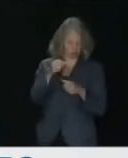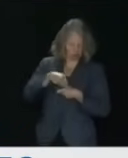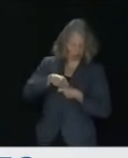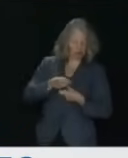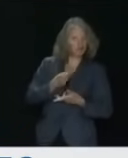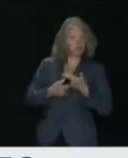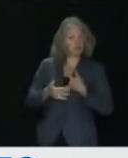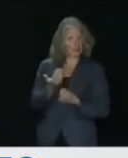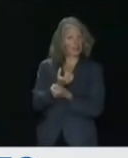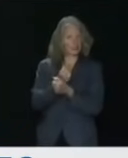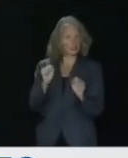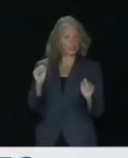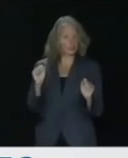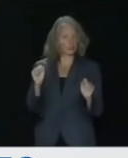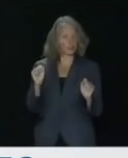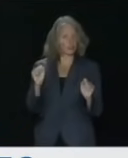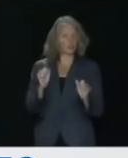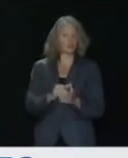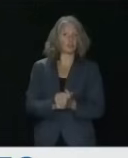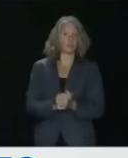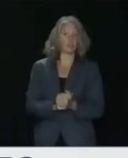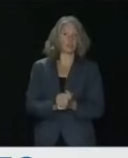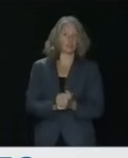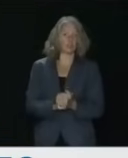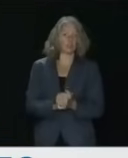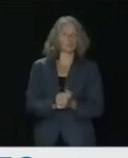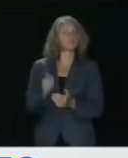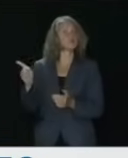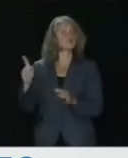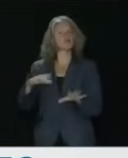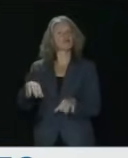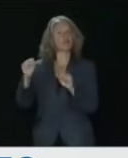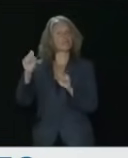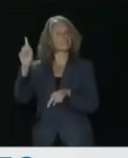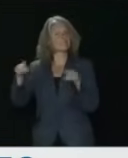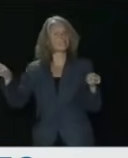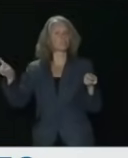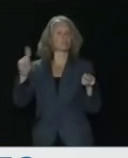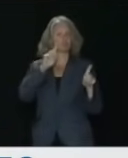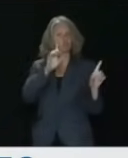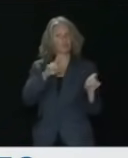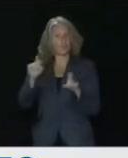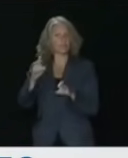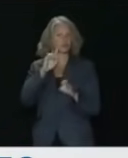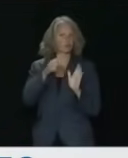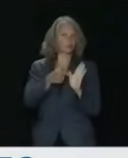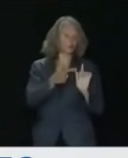BY PFIZER, FOR EXAMPLE, IS SAFE. HAS A GOOD SAVETY PROFILE.